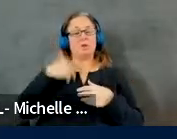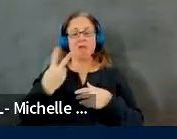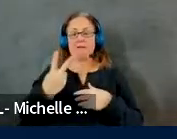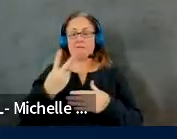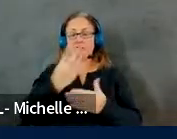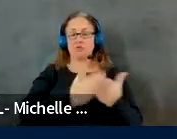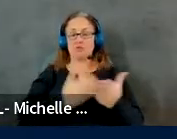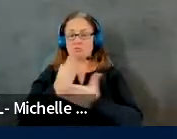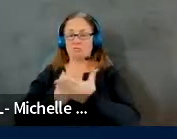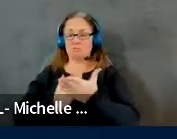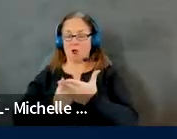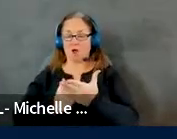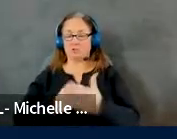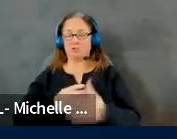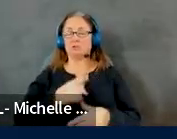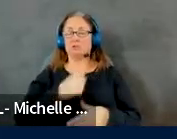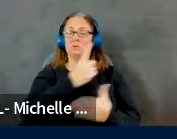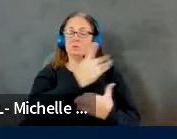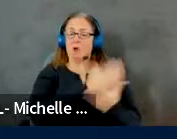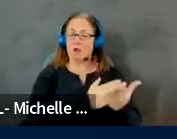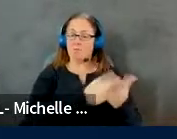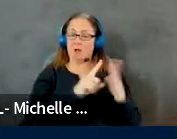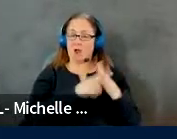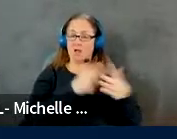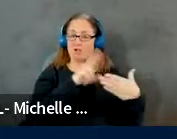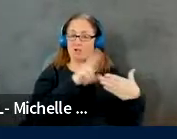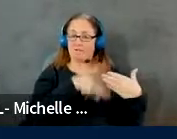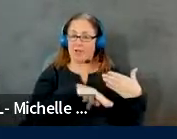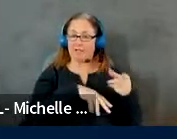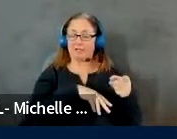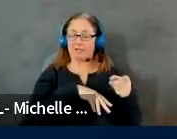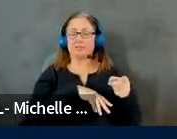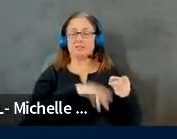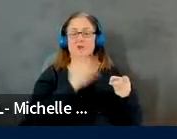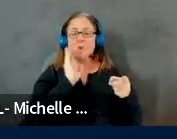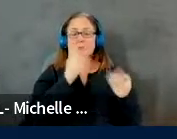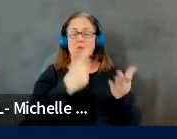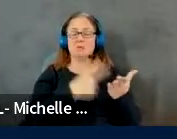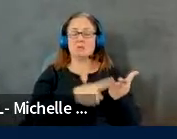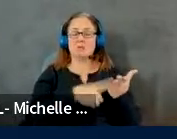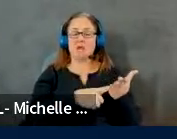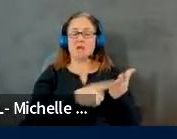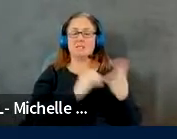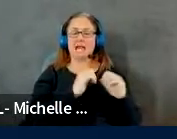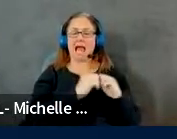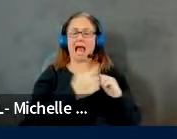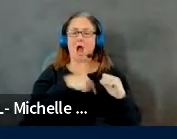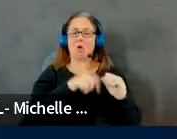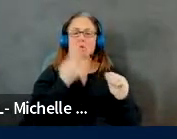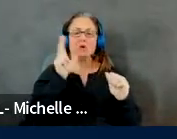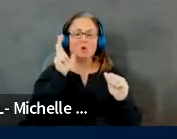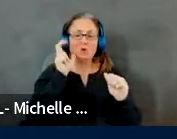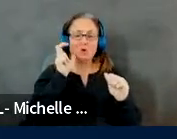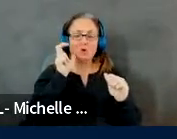So the first of our initial findings is going to discuss the ways in which we heard and understood